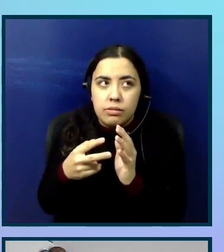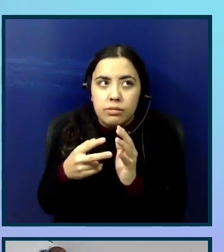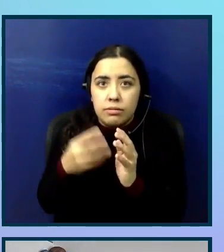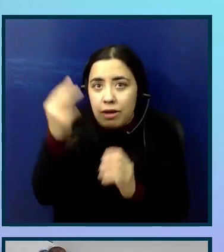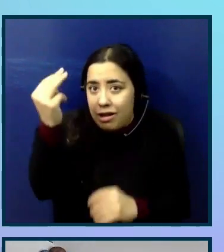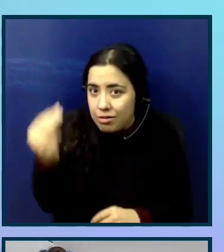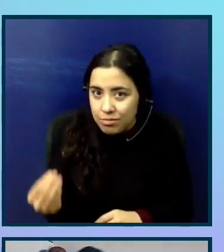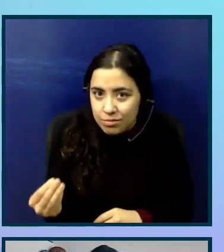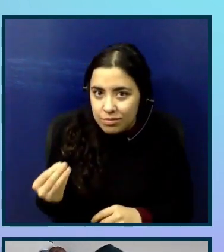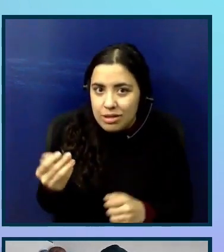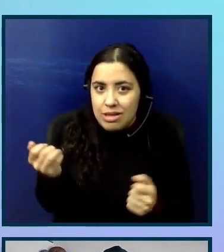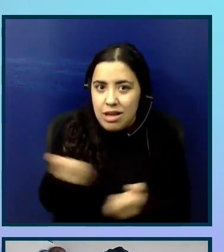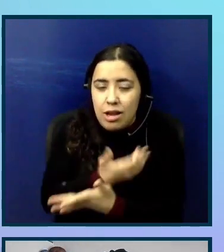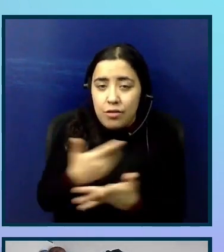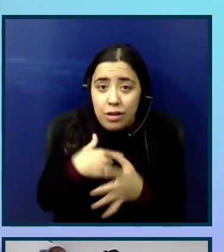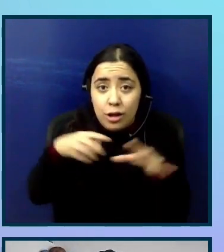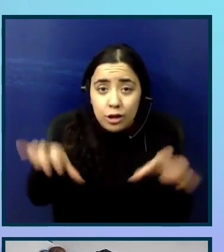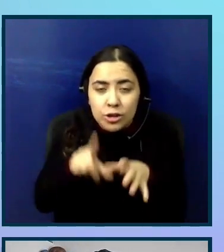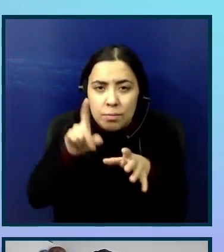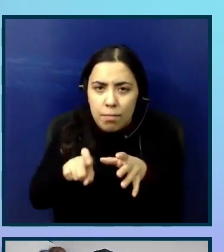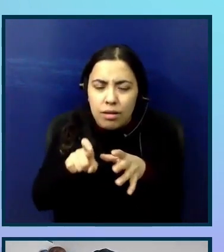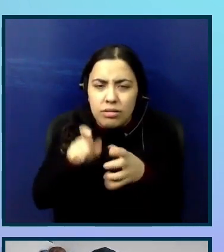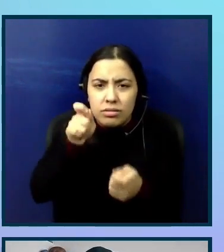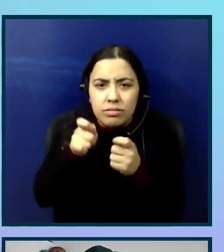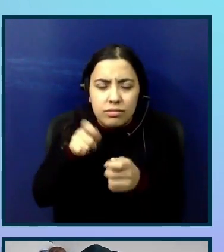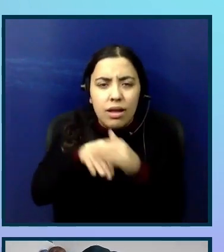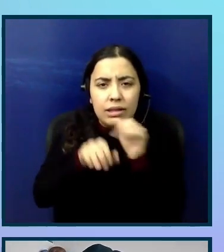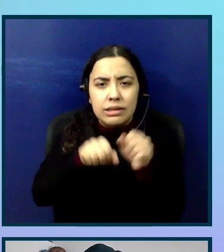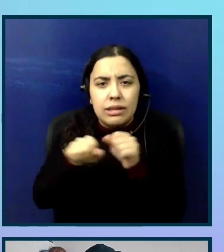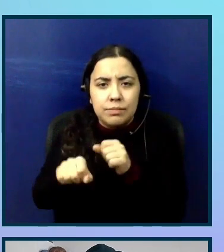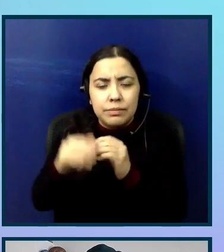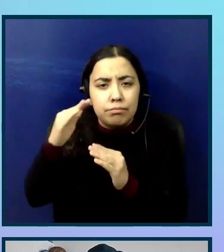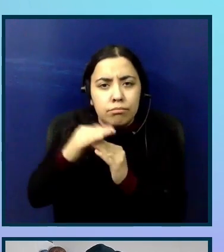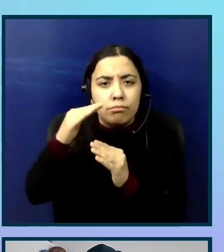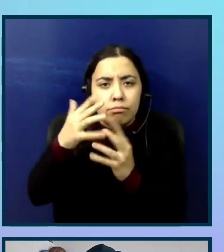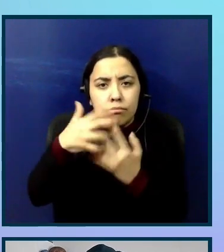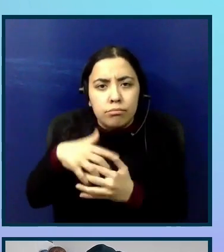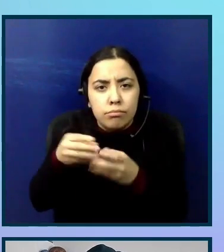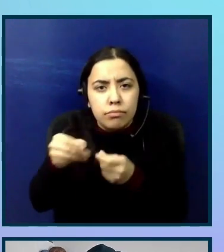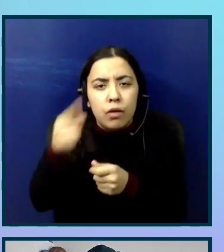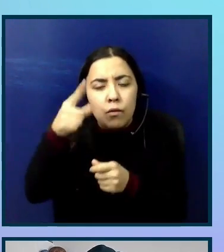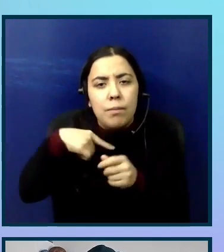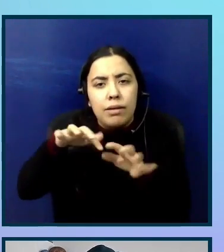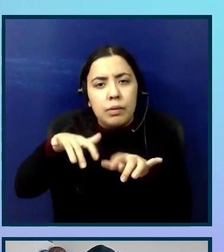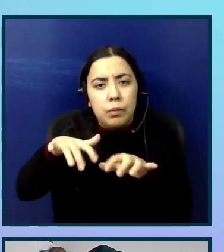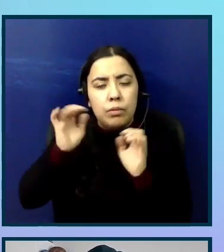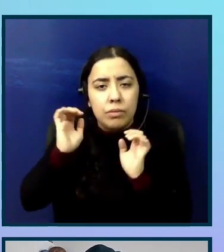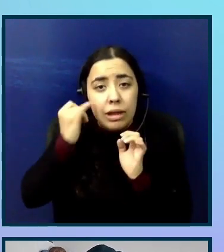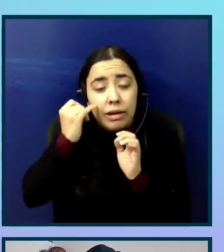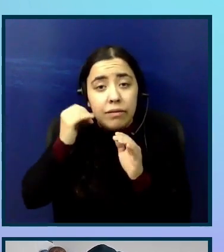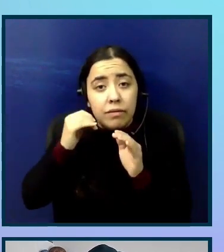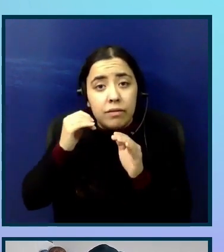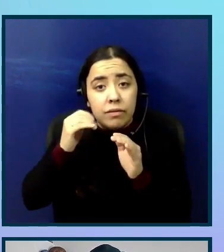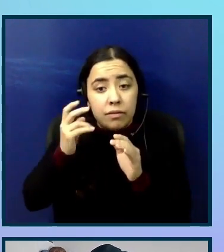So my keyboard test initially can just be, if it's actionable, I can focus it. Doesn't have a focus indicator.